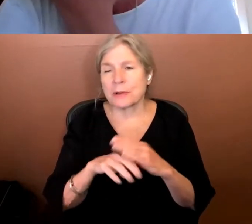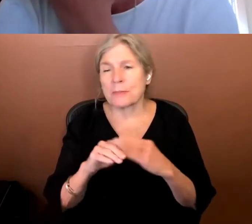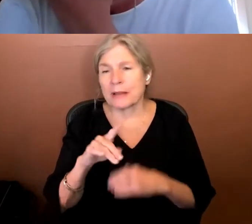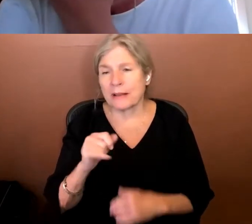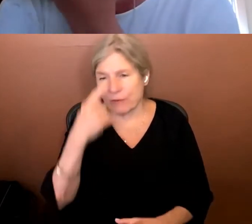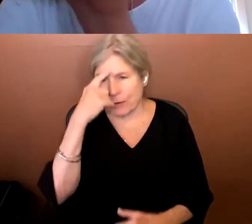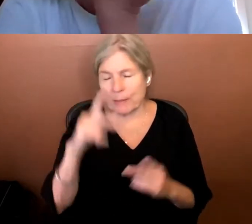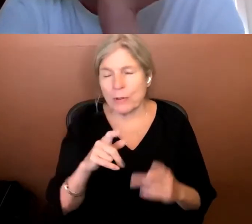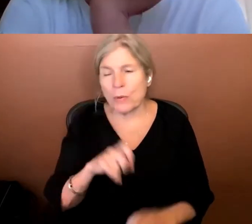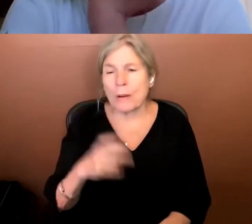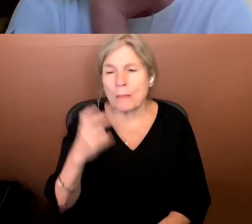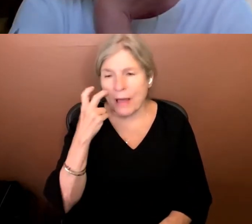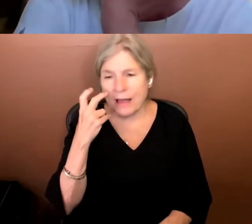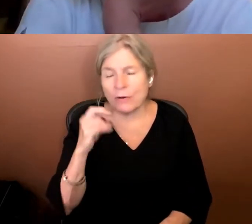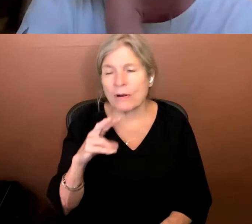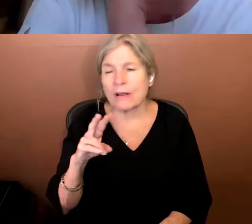visually impaired. I'm unmuted. Right?